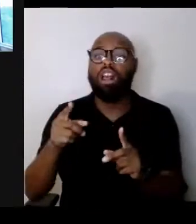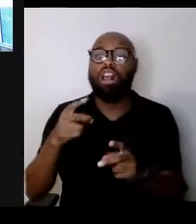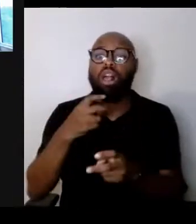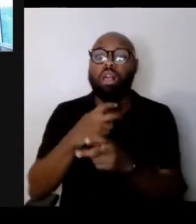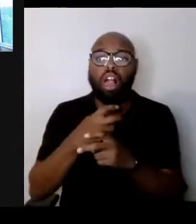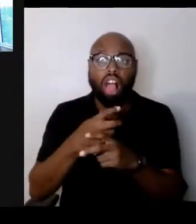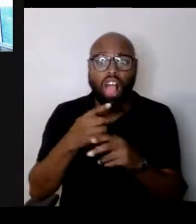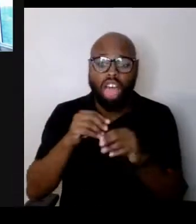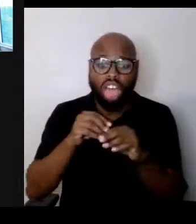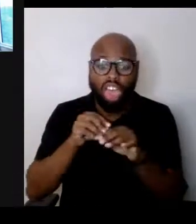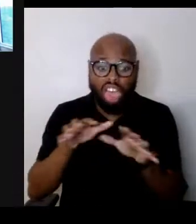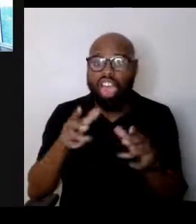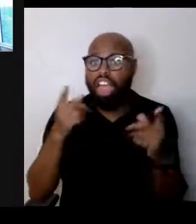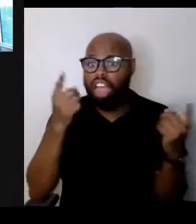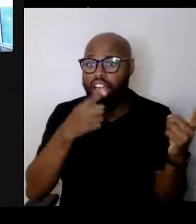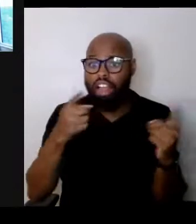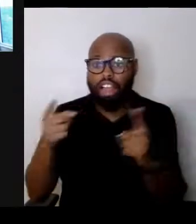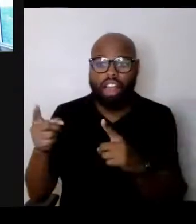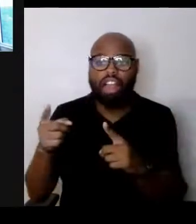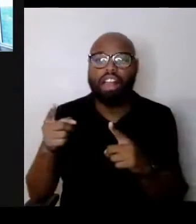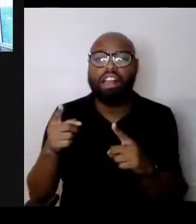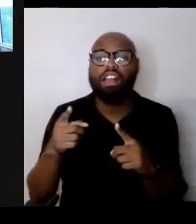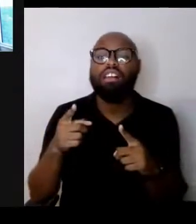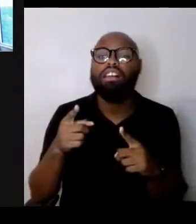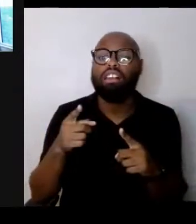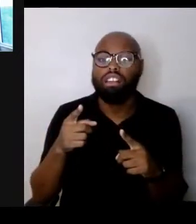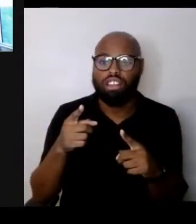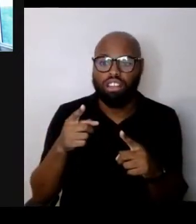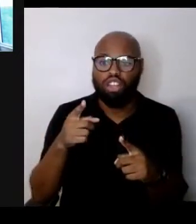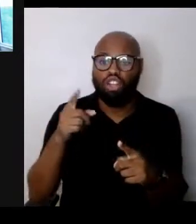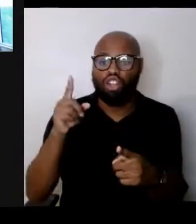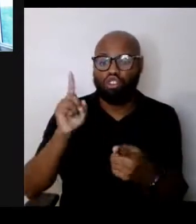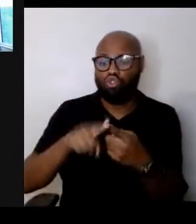about just to keep control of millions of people,